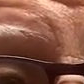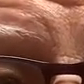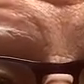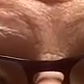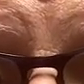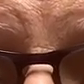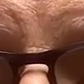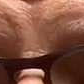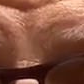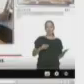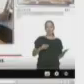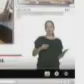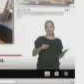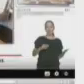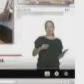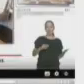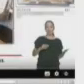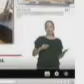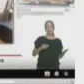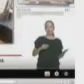disabilities, will present their best practise: